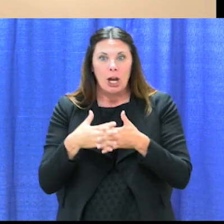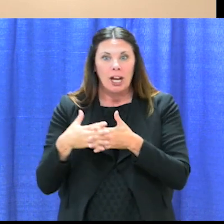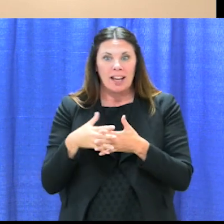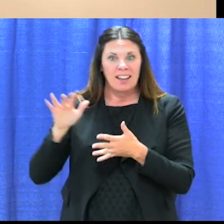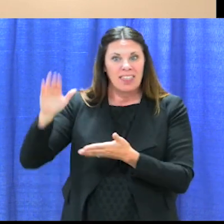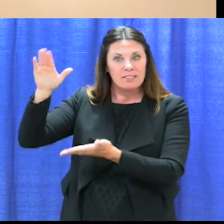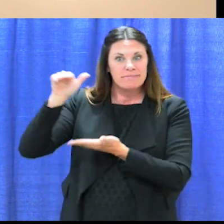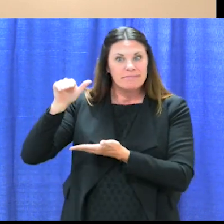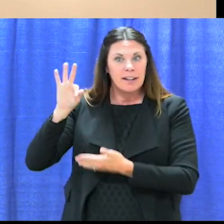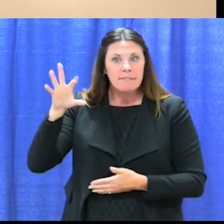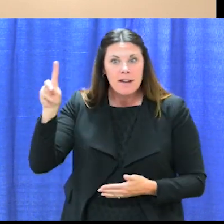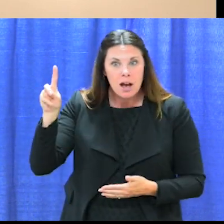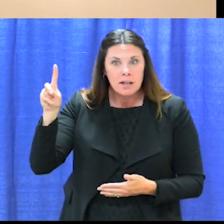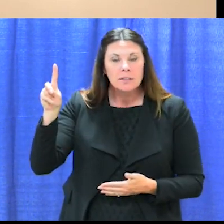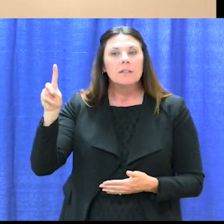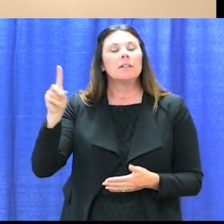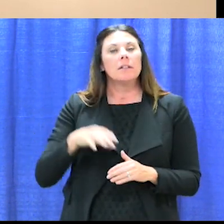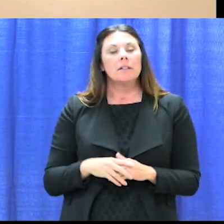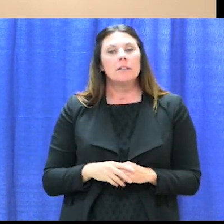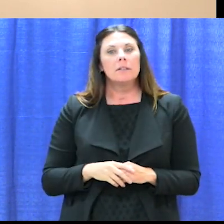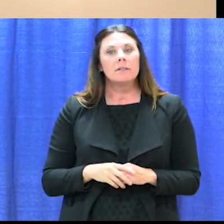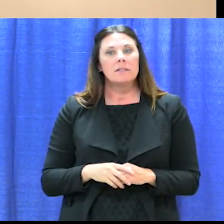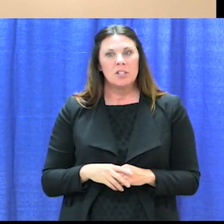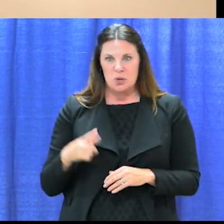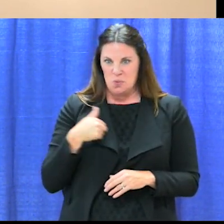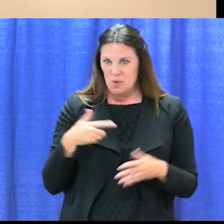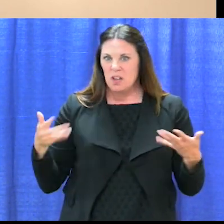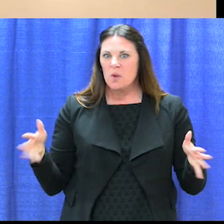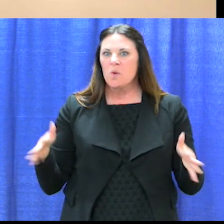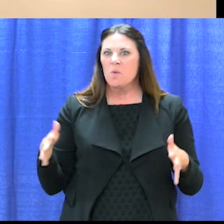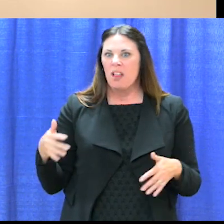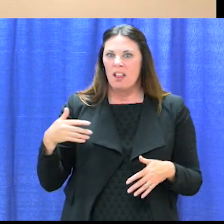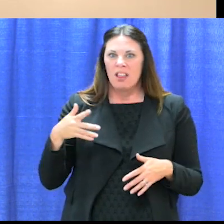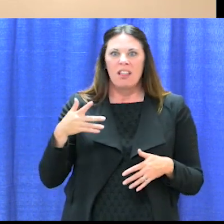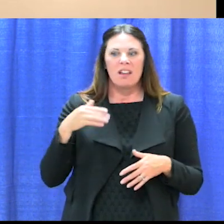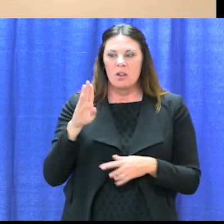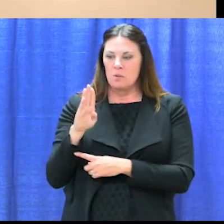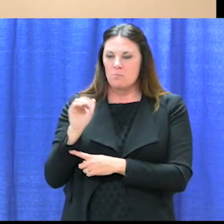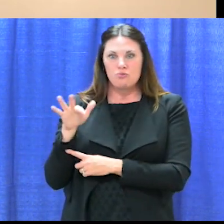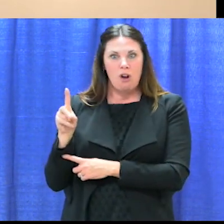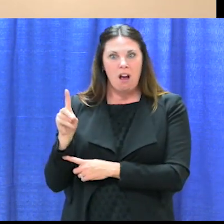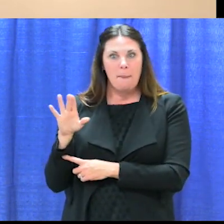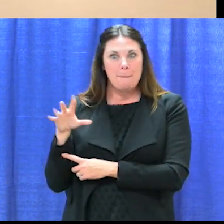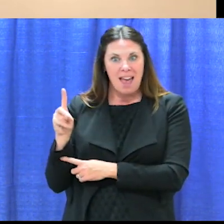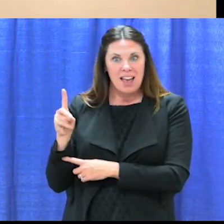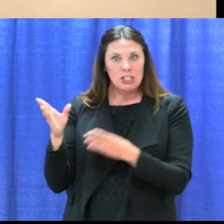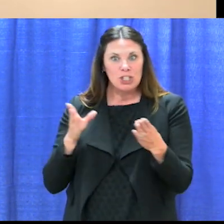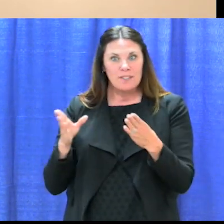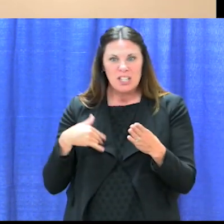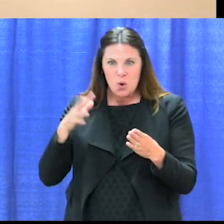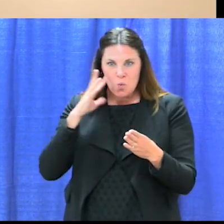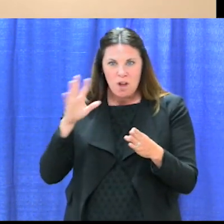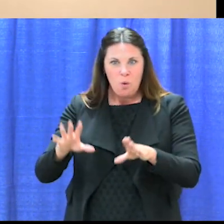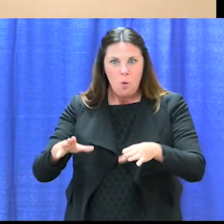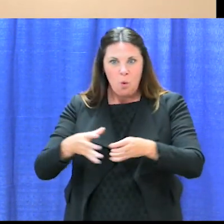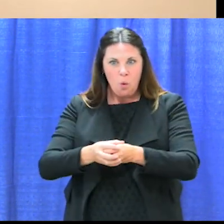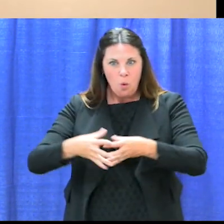of that commitment we will have built out advanced broadband services to 141,000 remote